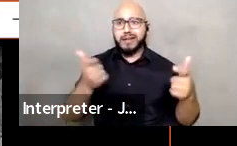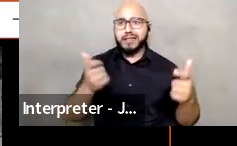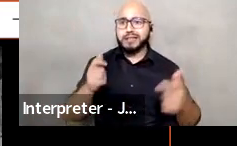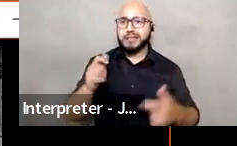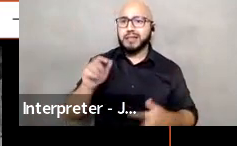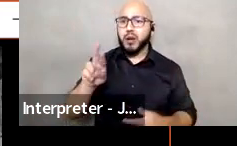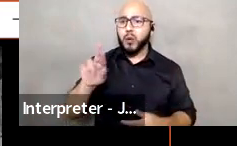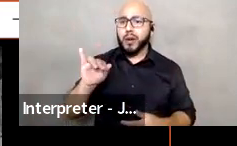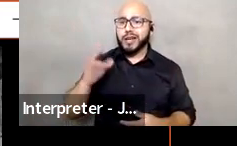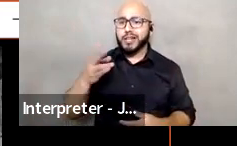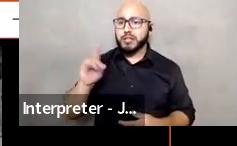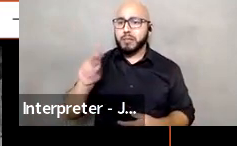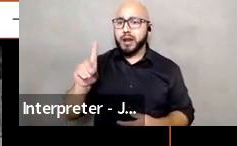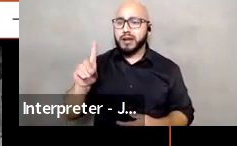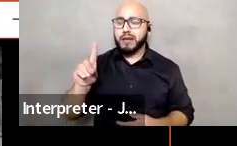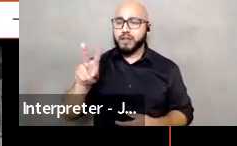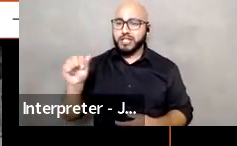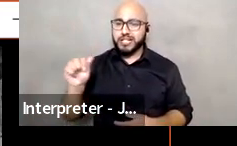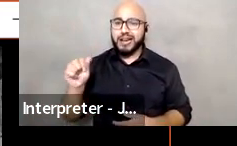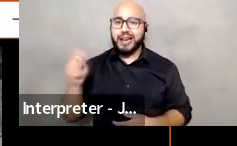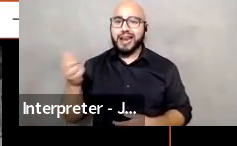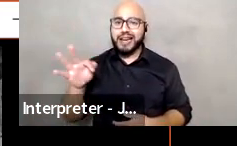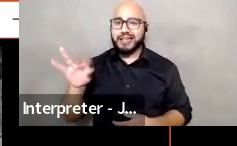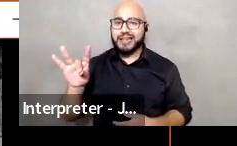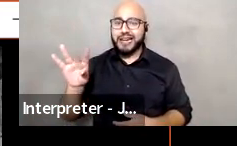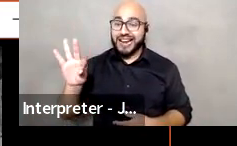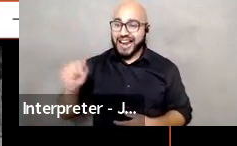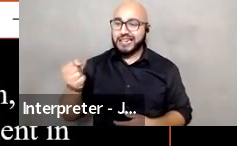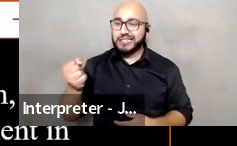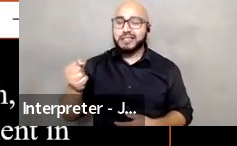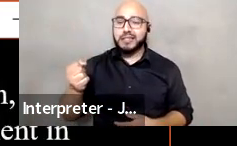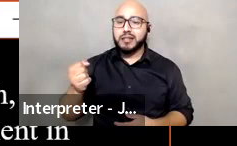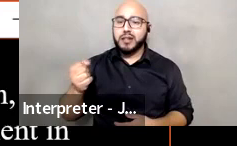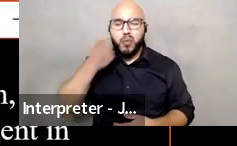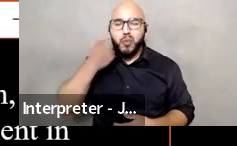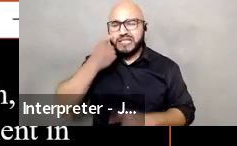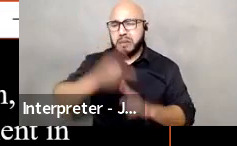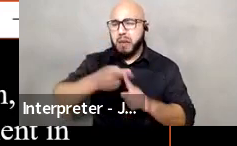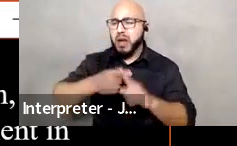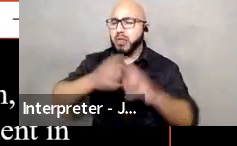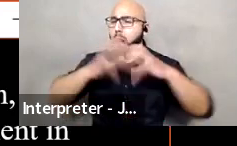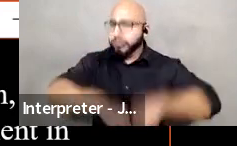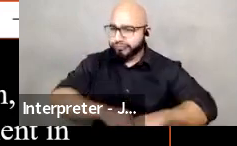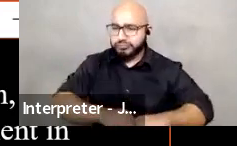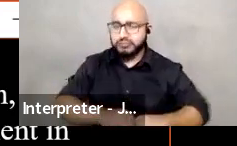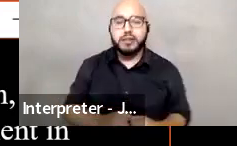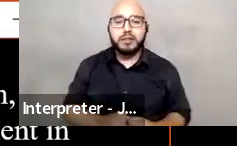It was just. Taken down in recent months. Here's a more typical one. You know, they're much smaller.